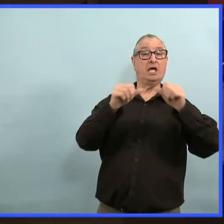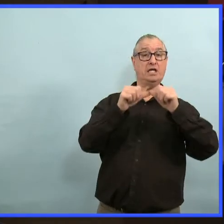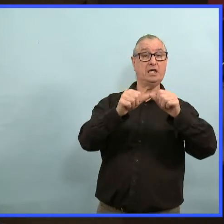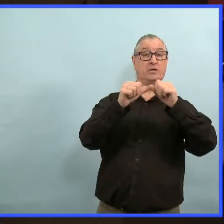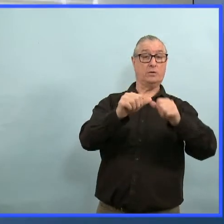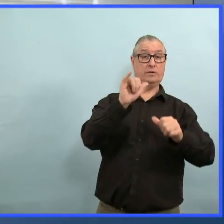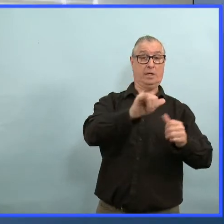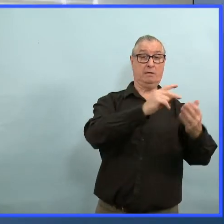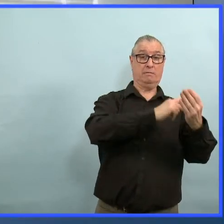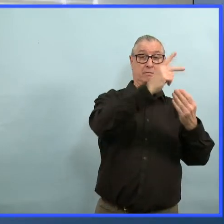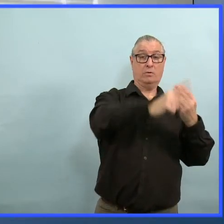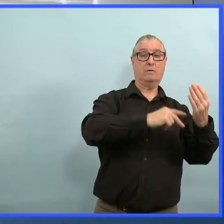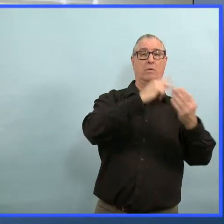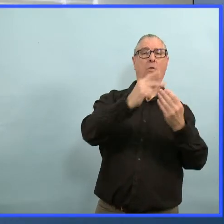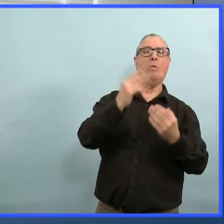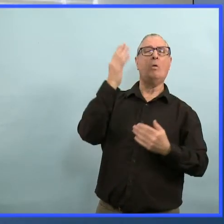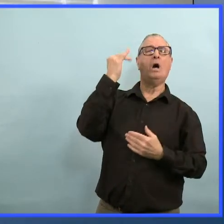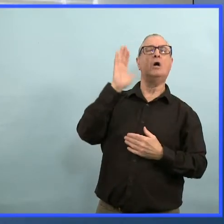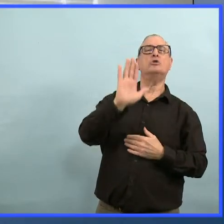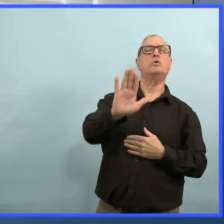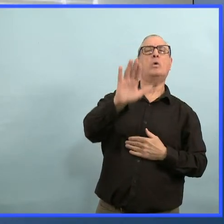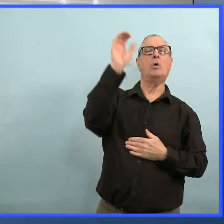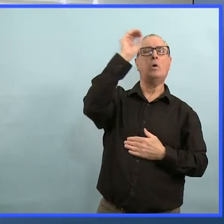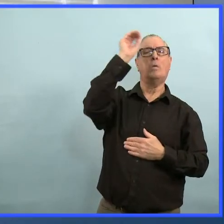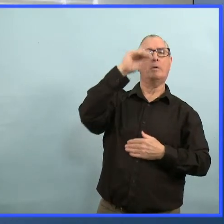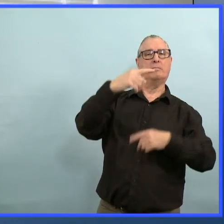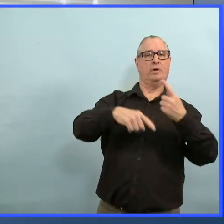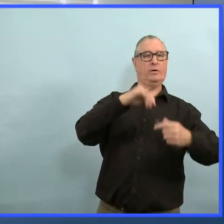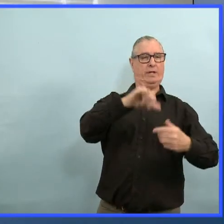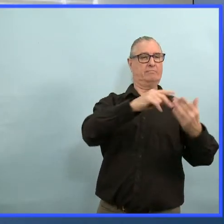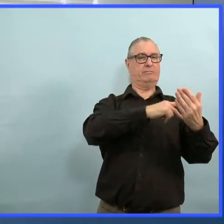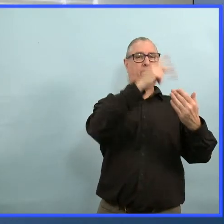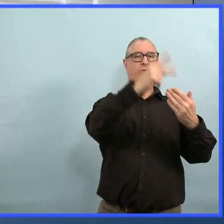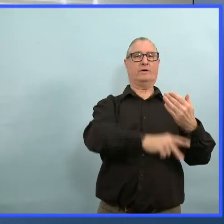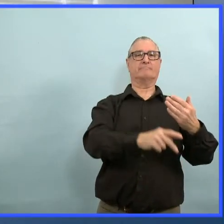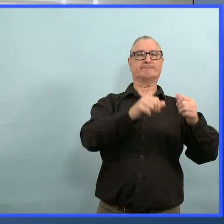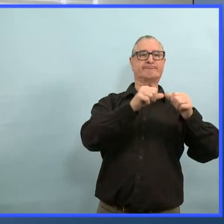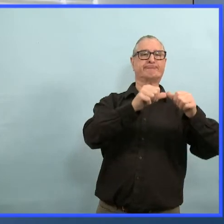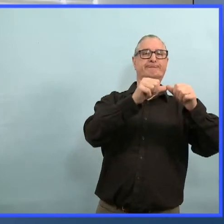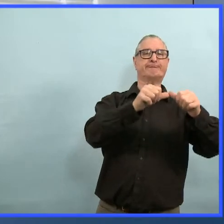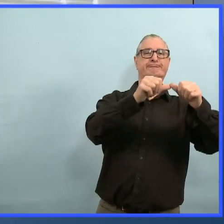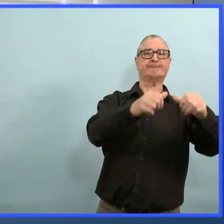and so yeah i don't have a a good figure on how many are interested i've just heard from